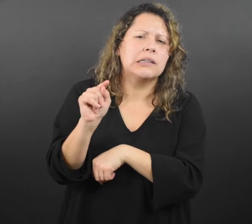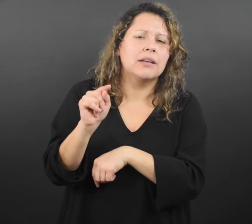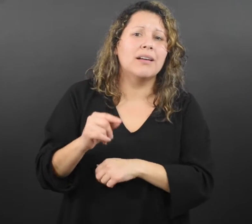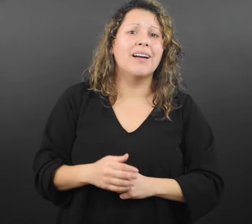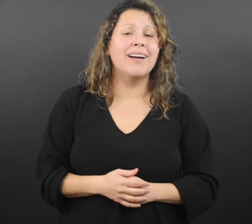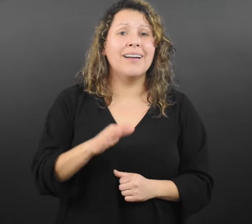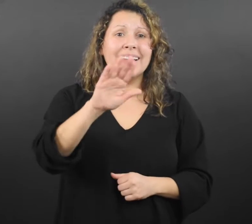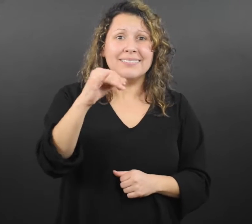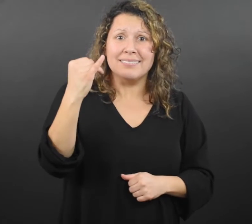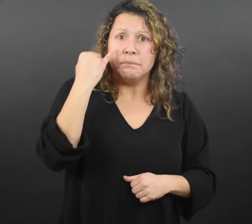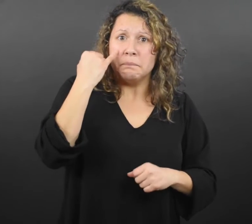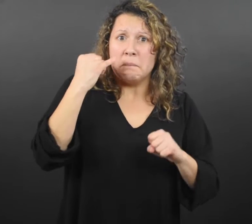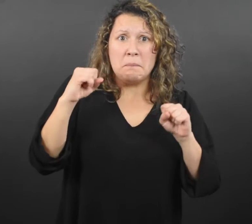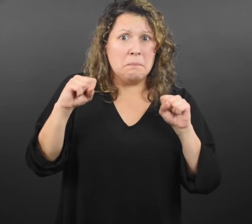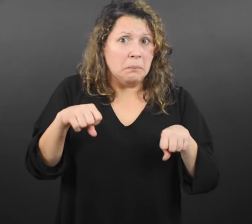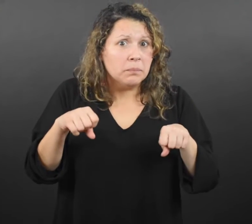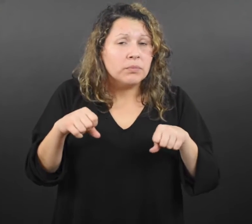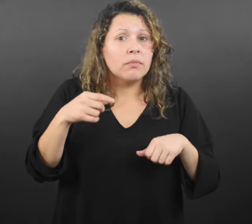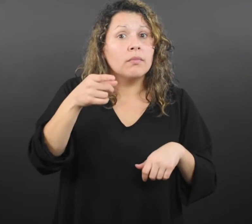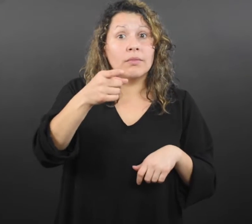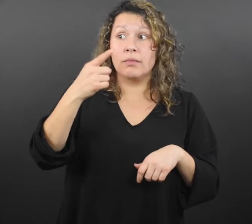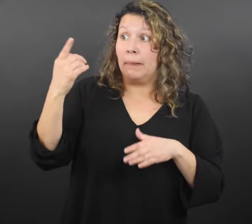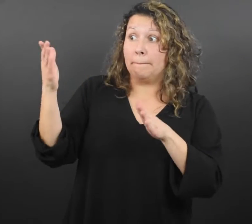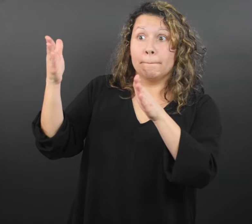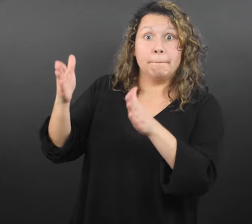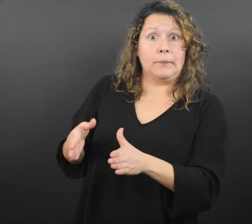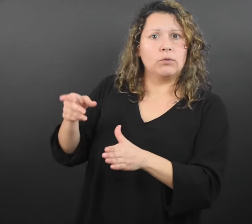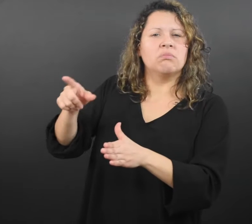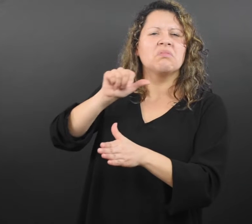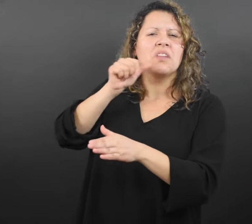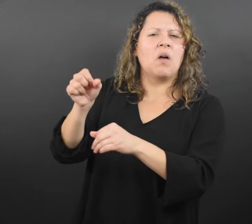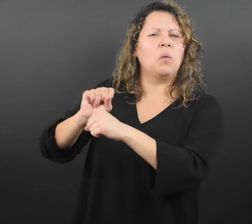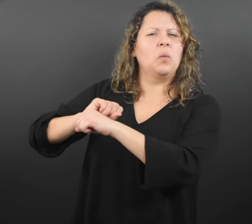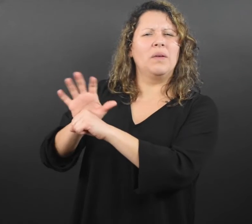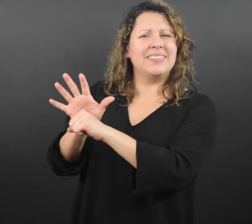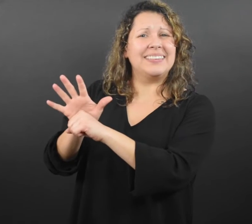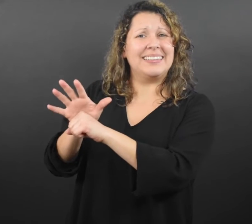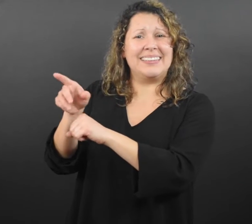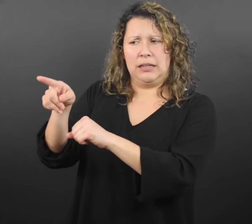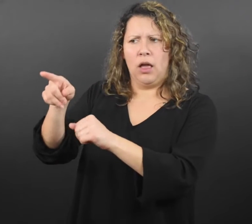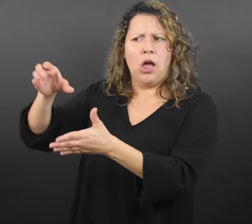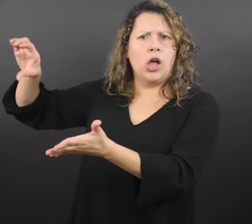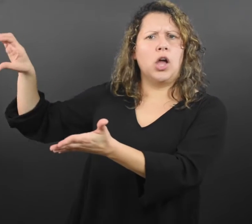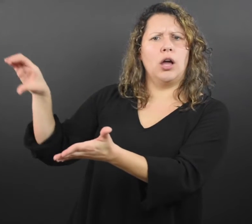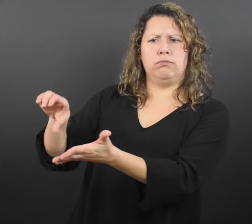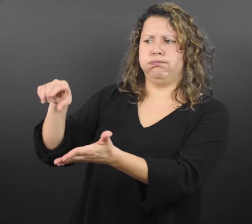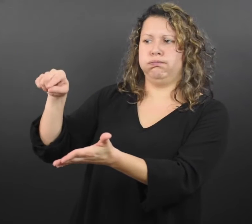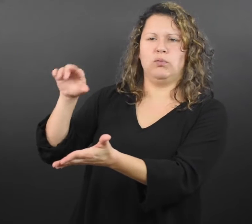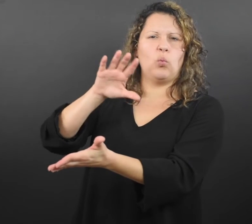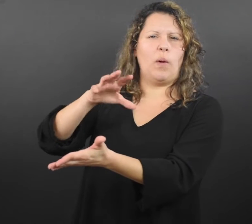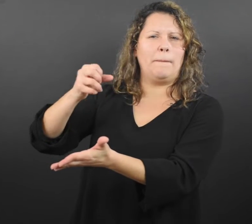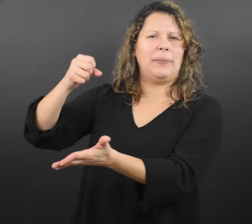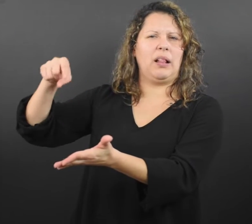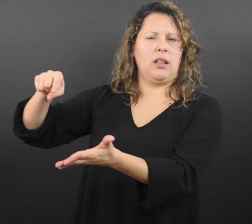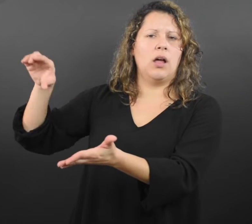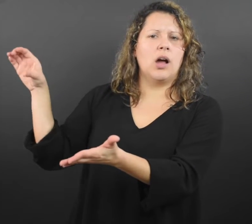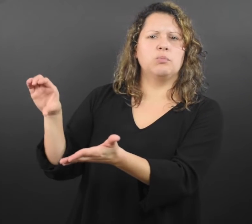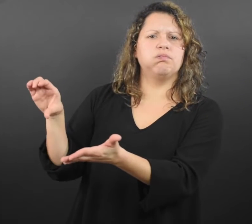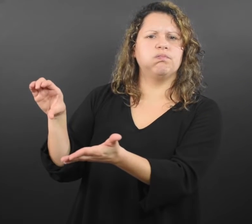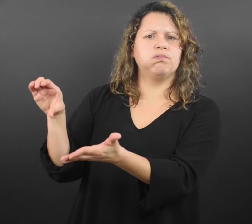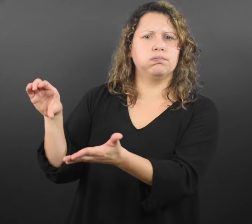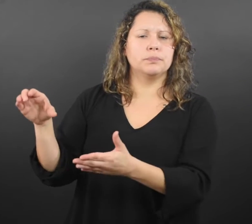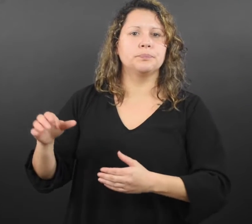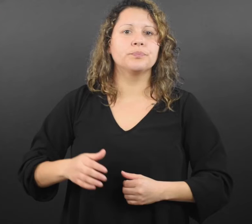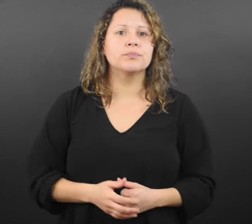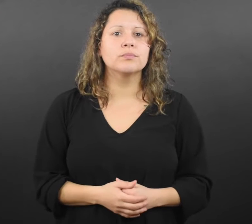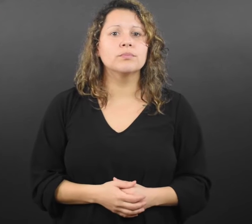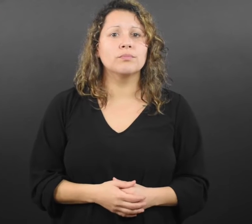● If possible, have someone who does not have COVID-19 feed the expressed milk to